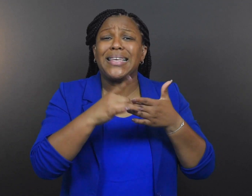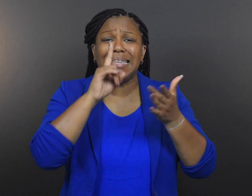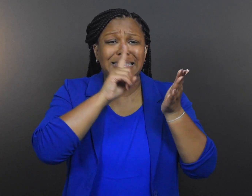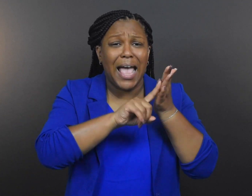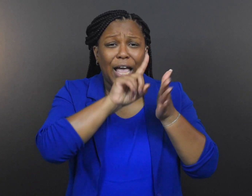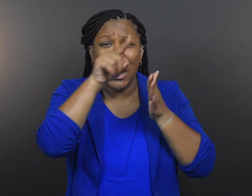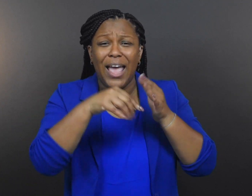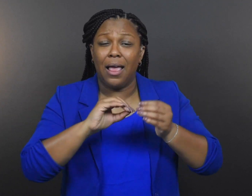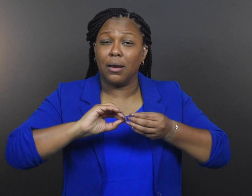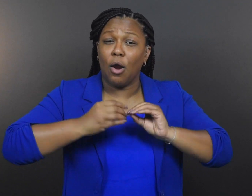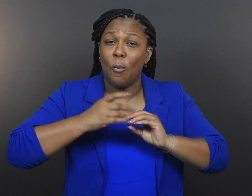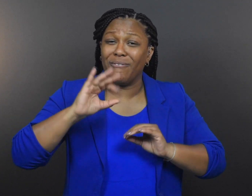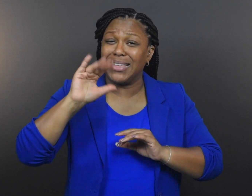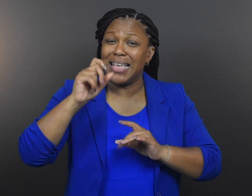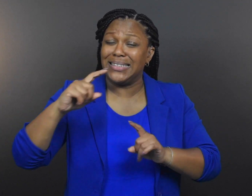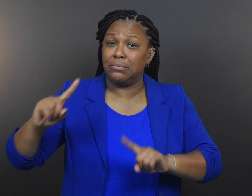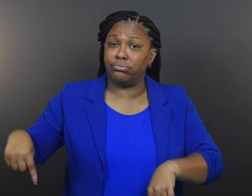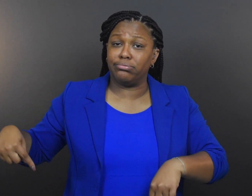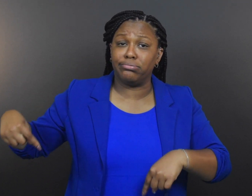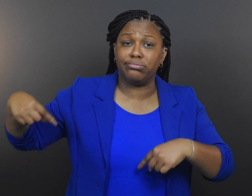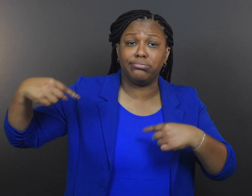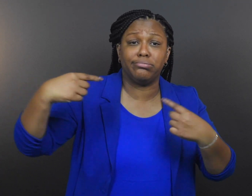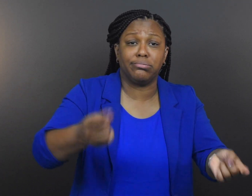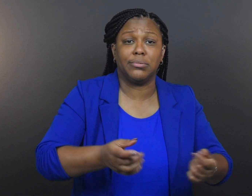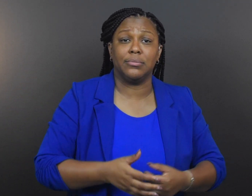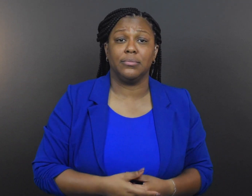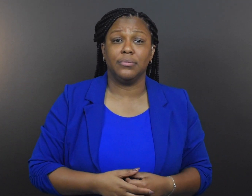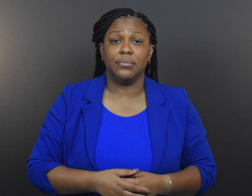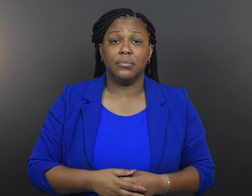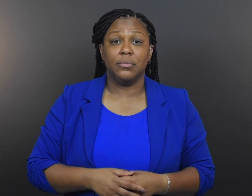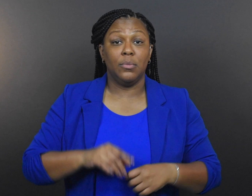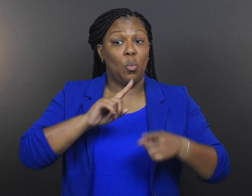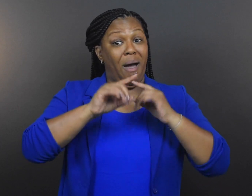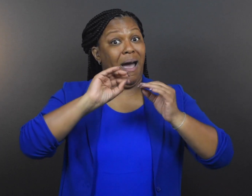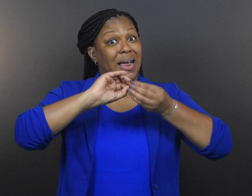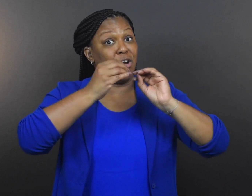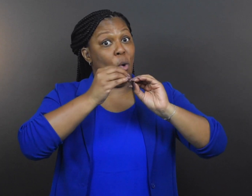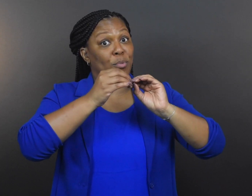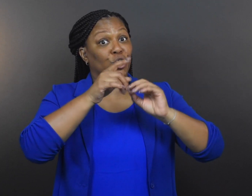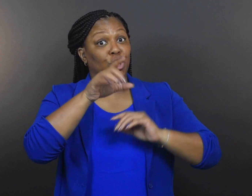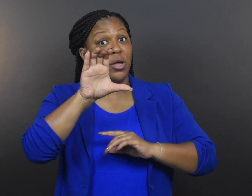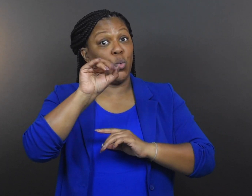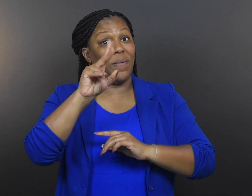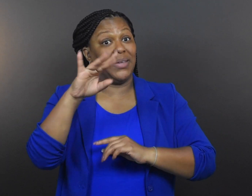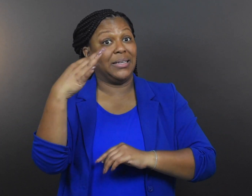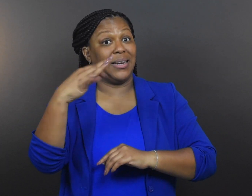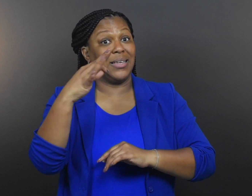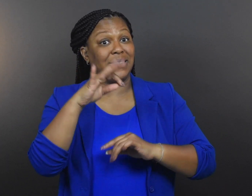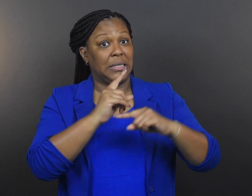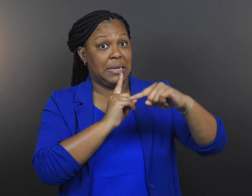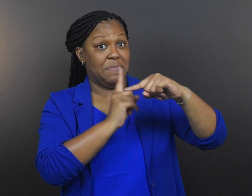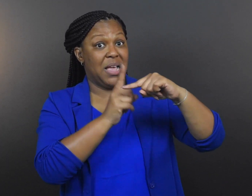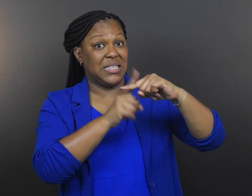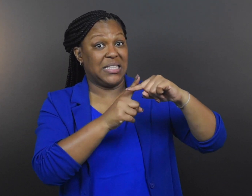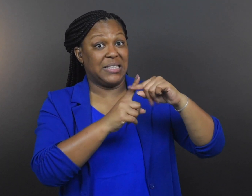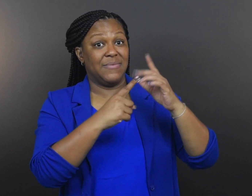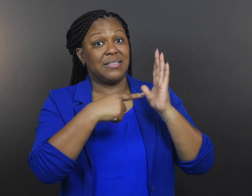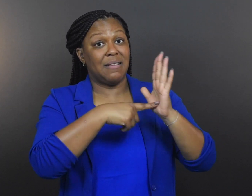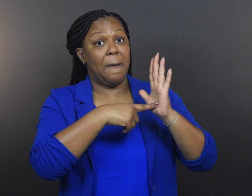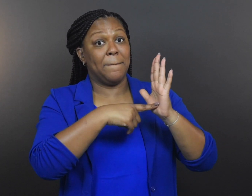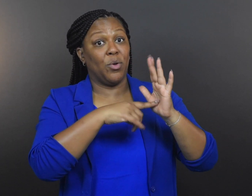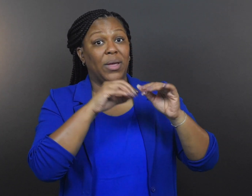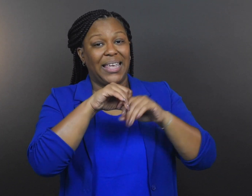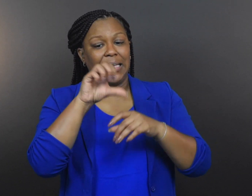of cases,” Mia says. “When the number of COVID-19-positive samples in sewage go up,